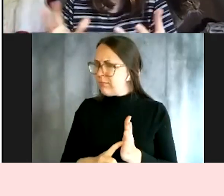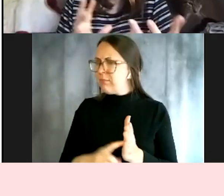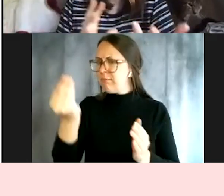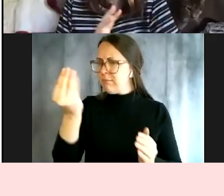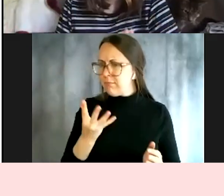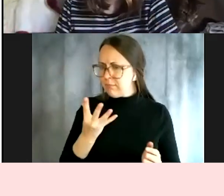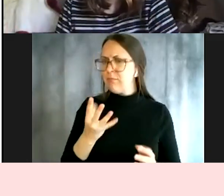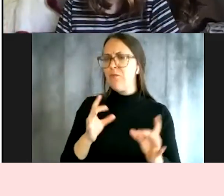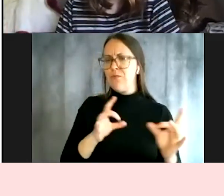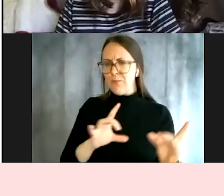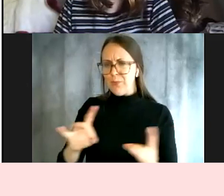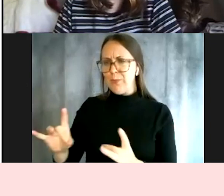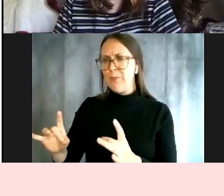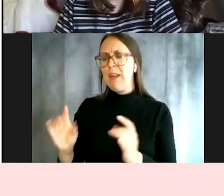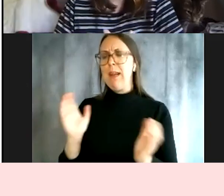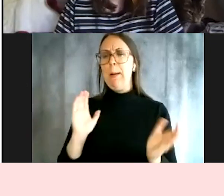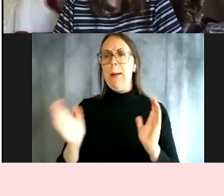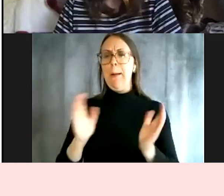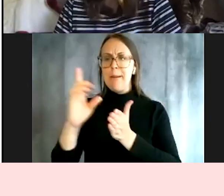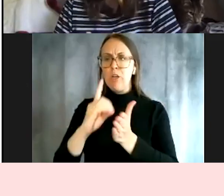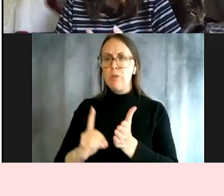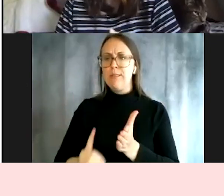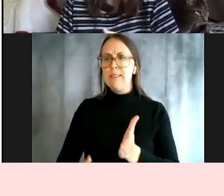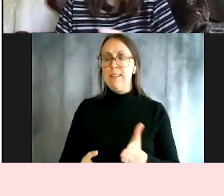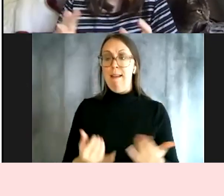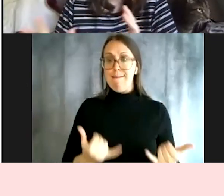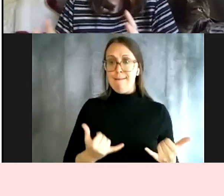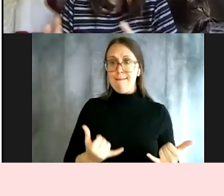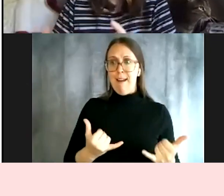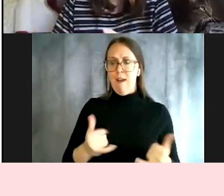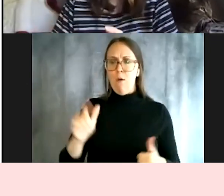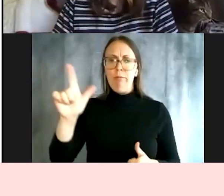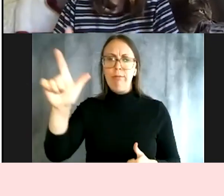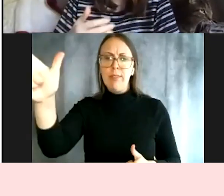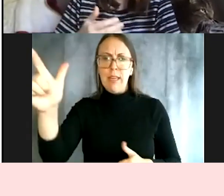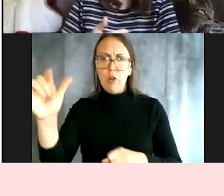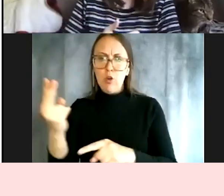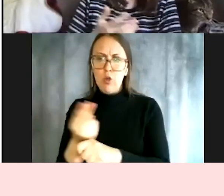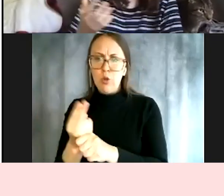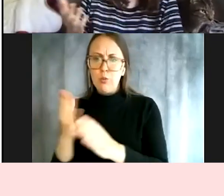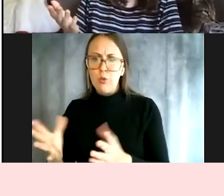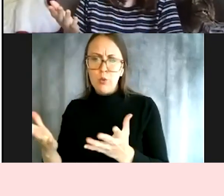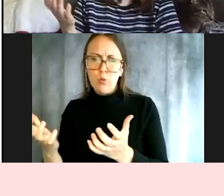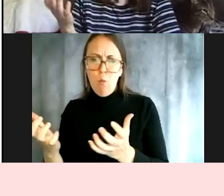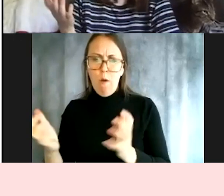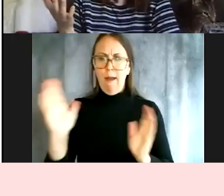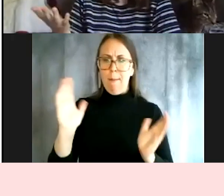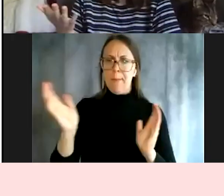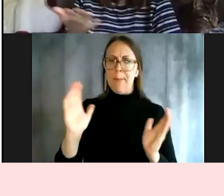users actually want, more A to B testing for those high fidelity designs comparing like, do I want to